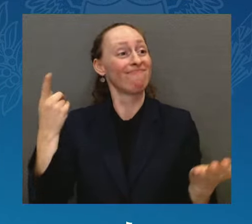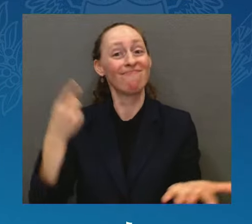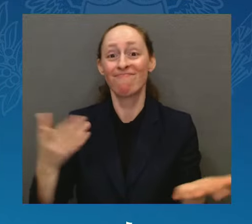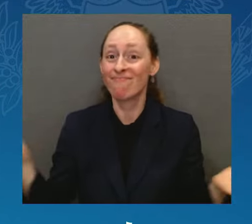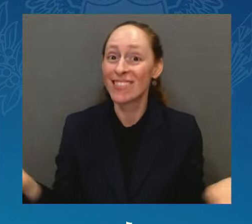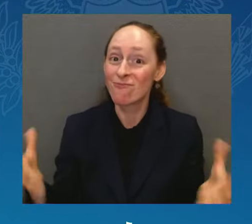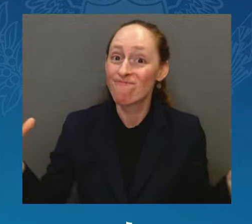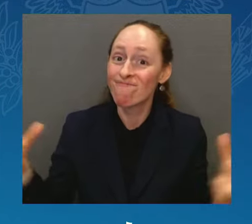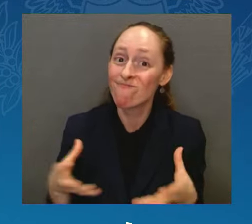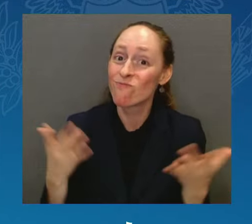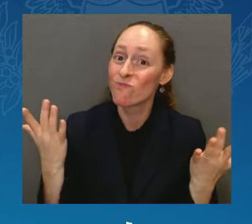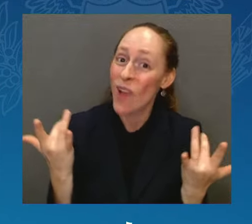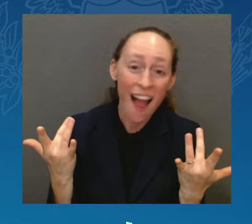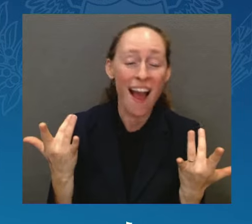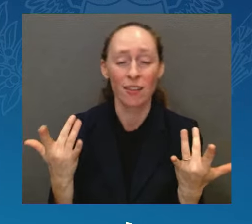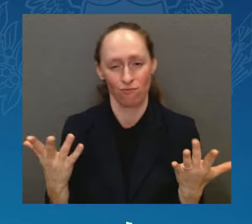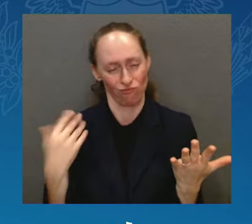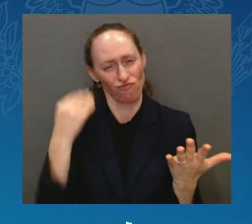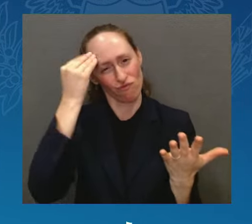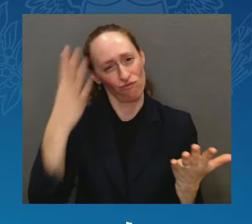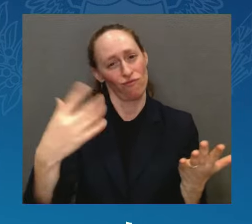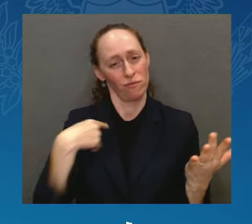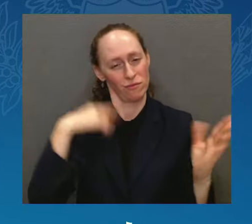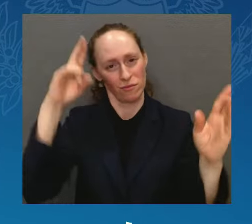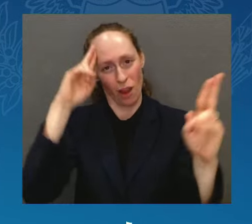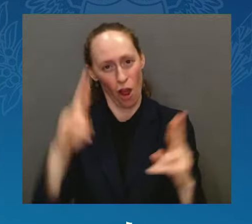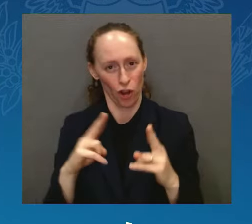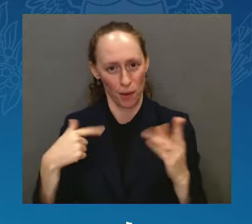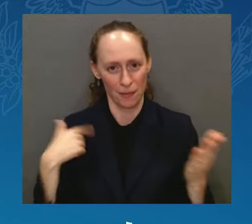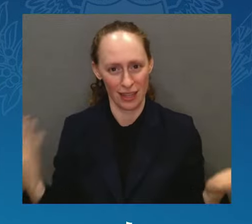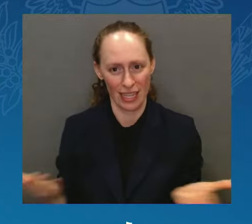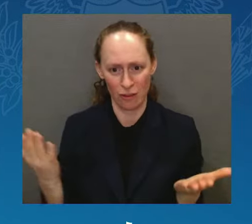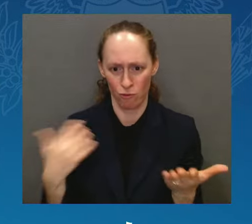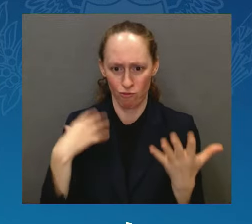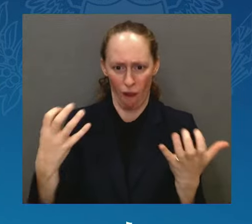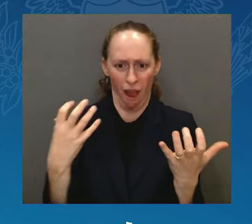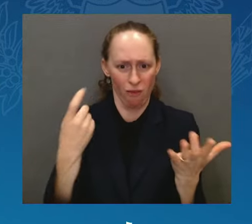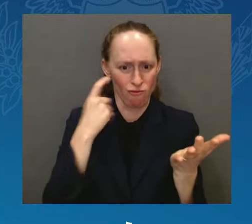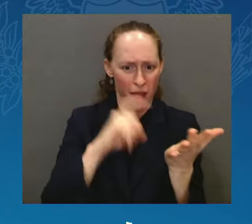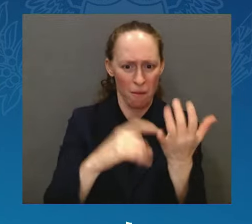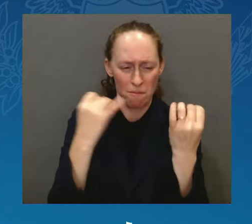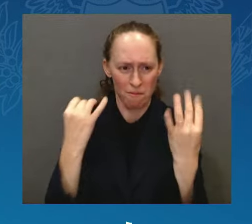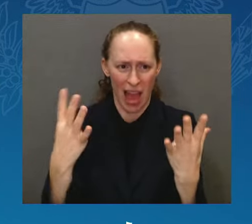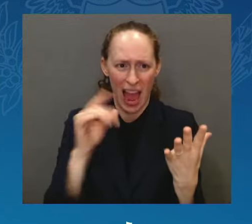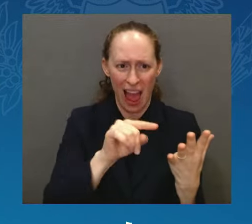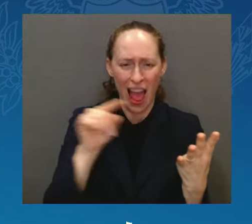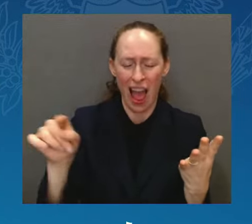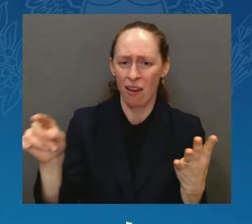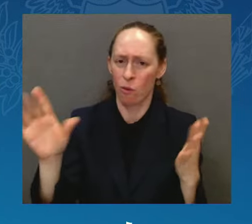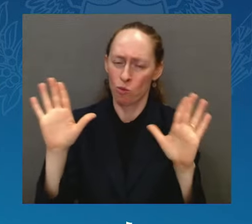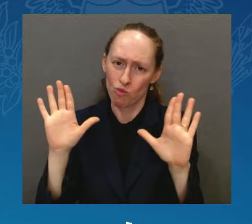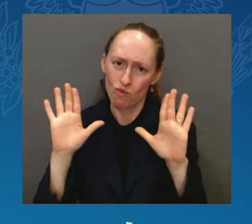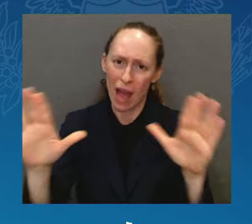with so many extraordinary leaders. And, again, I want to thank our First Lady, Dr. Jill Biden.